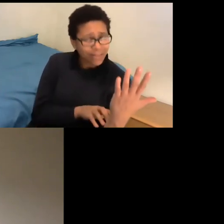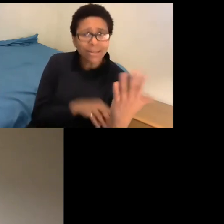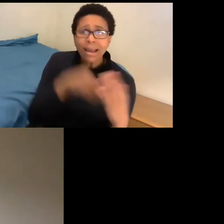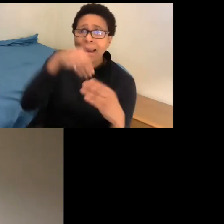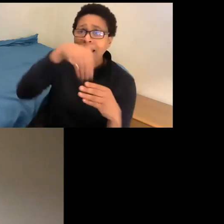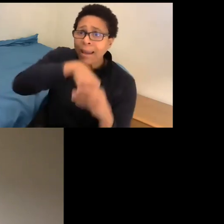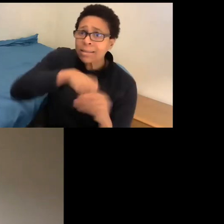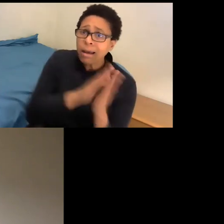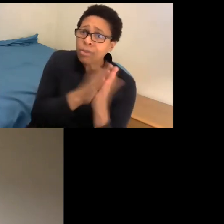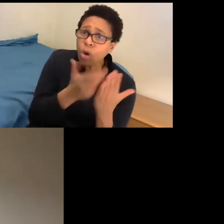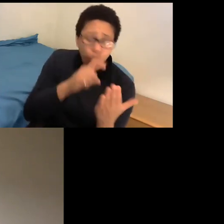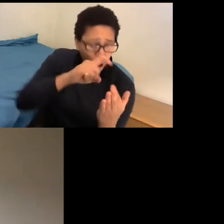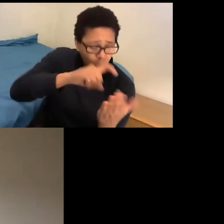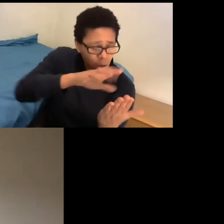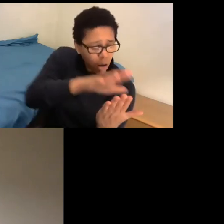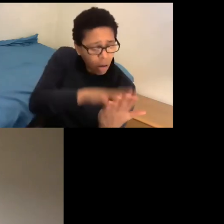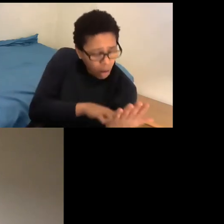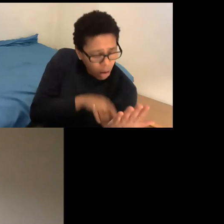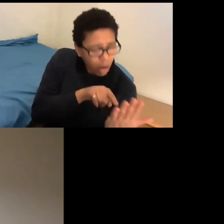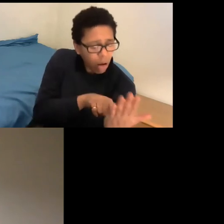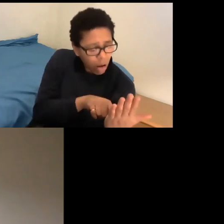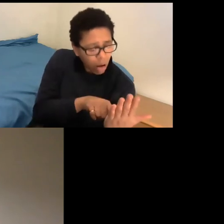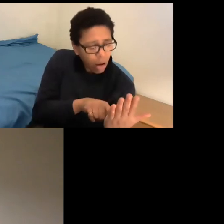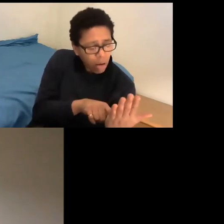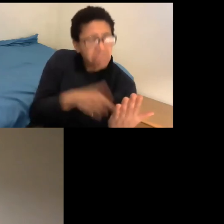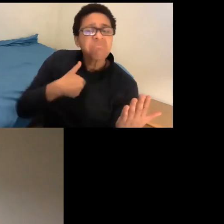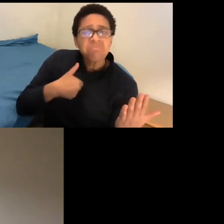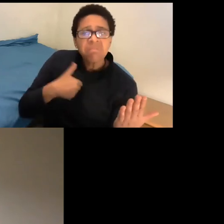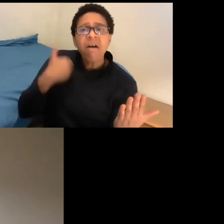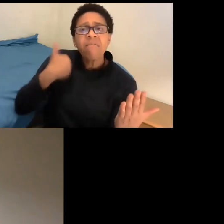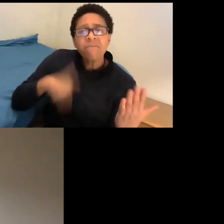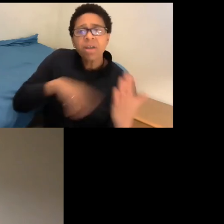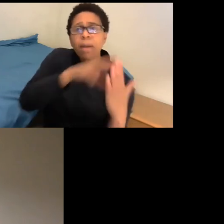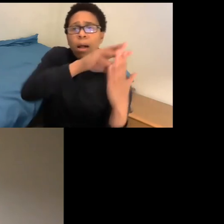Muslim history, female role models, male role models, and I